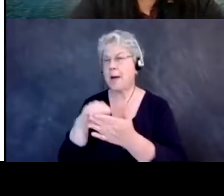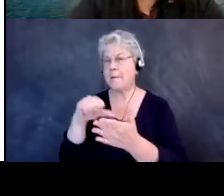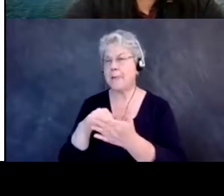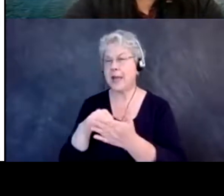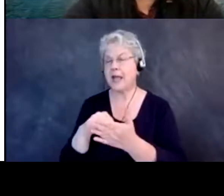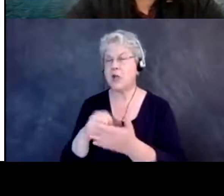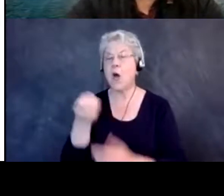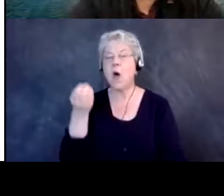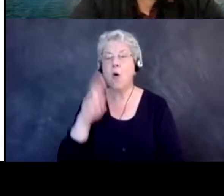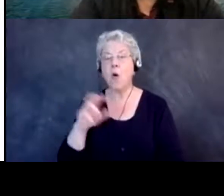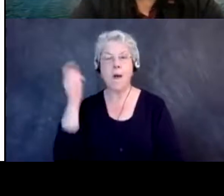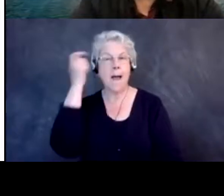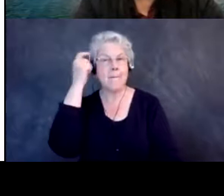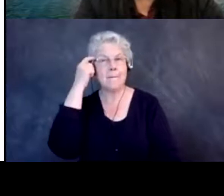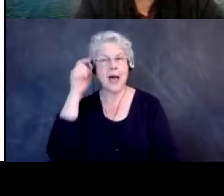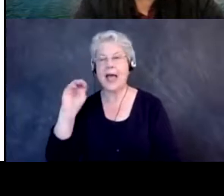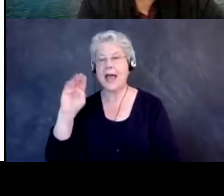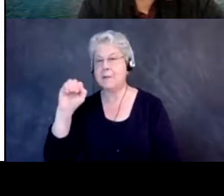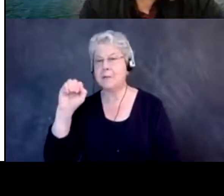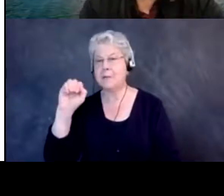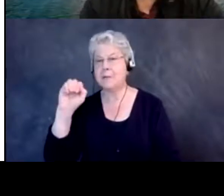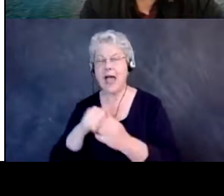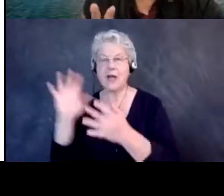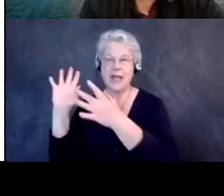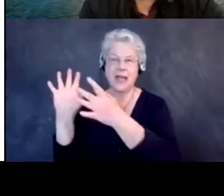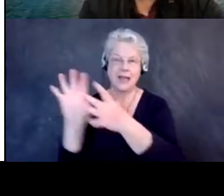all the plans and how they connect to the CCP. I like to make things really